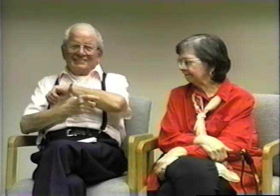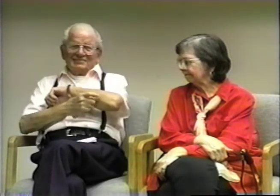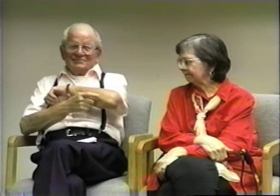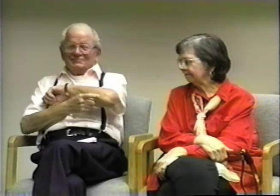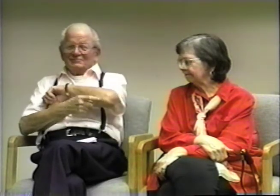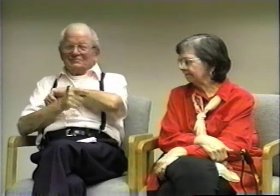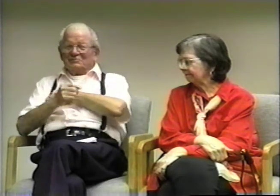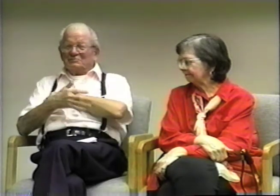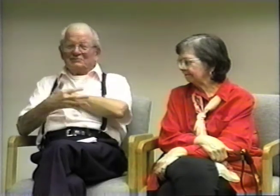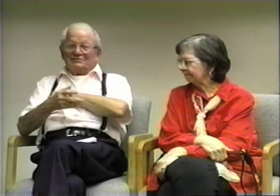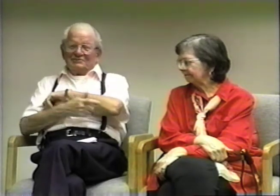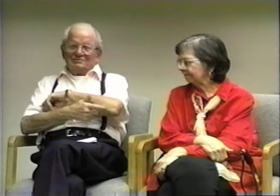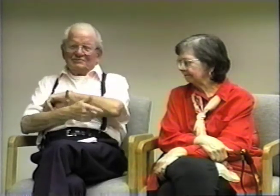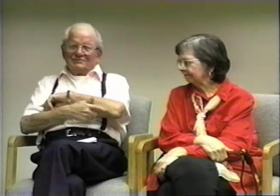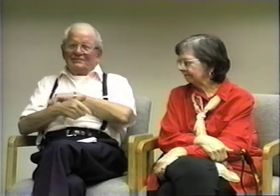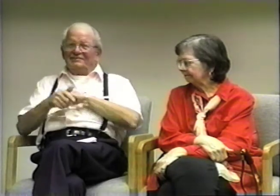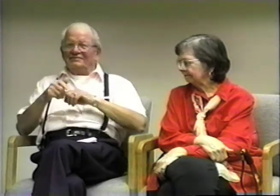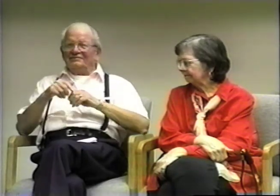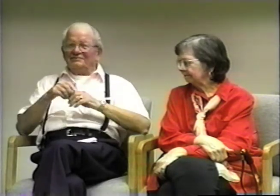Just too much temptation!